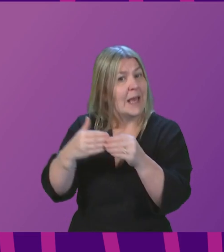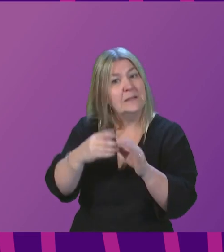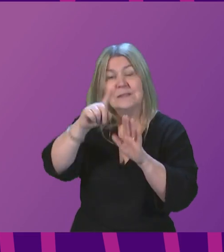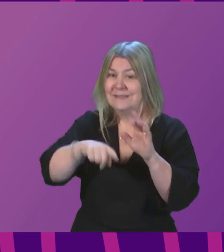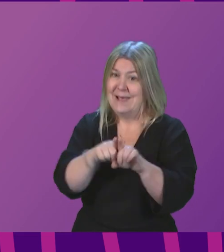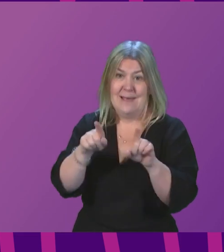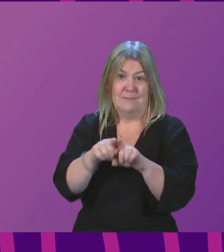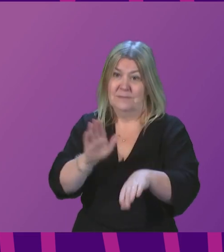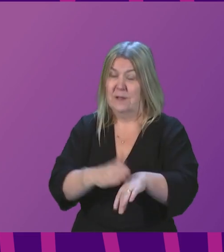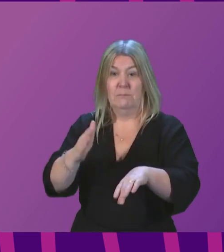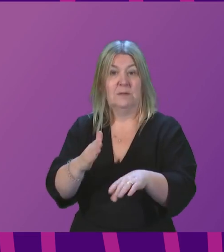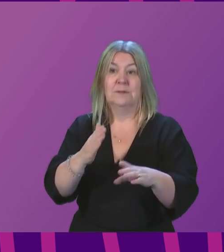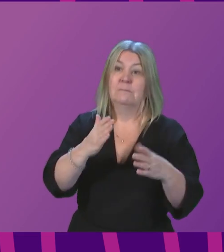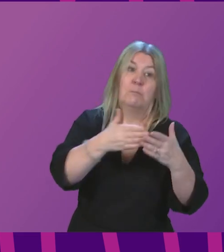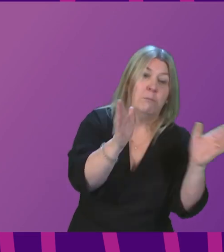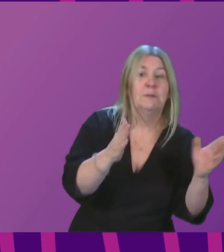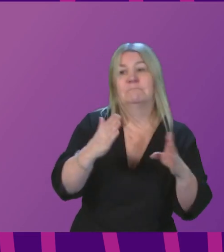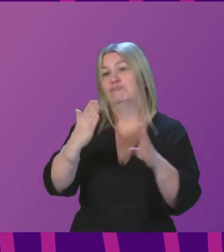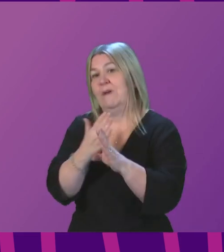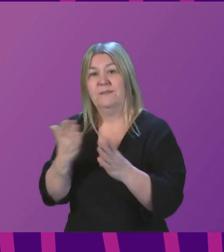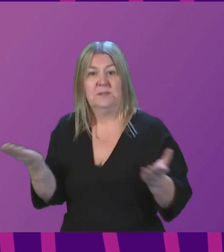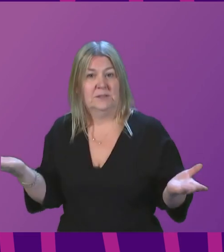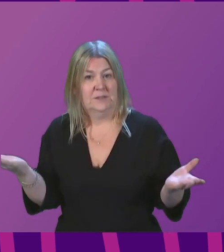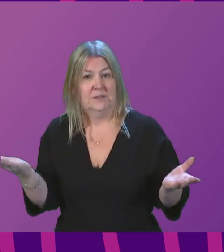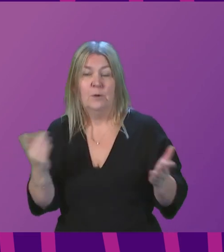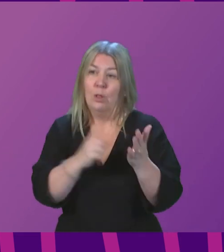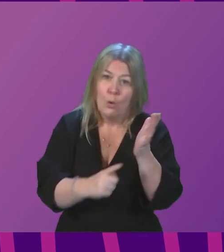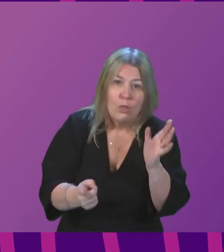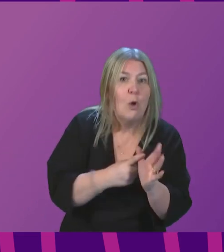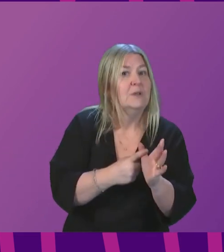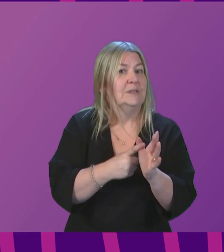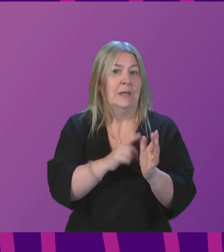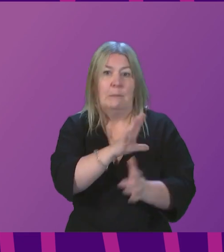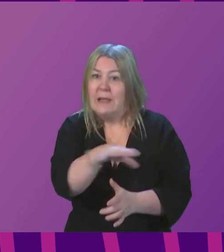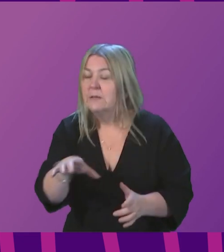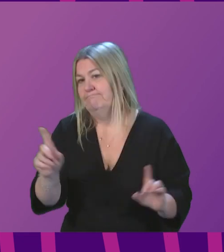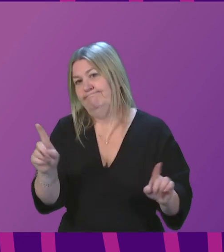continuation of high-quality care home provision is and will continue to be the priority of the Scottish Government.